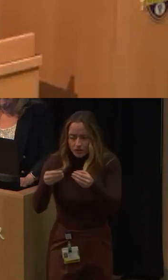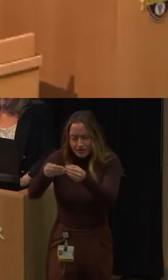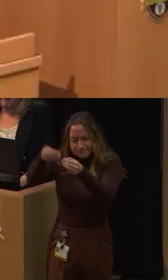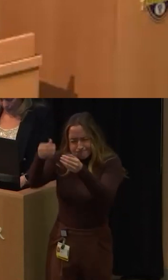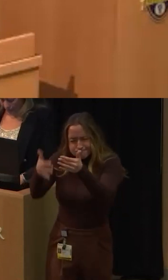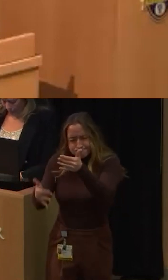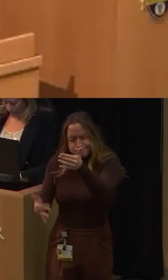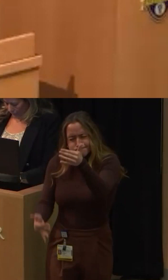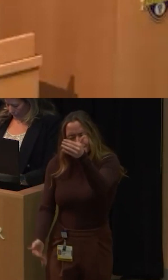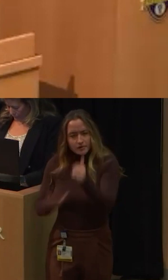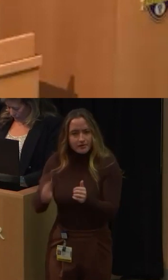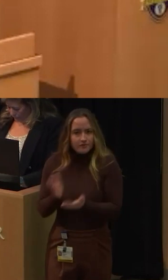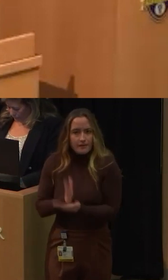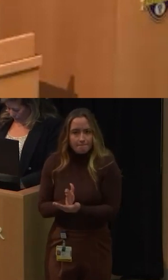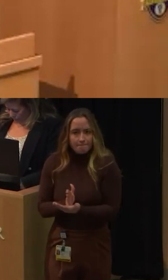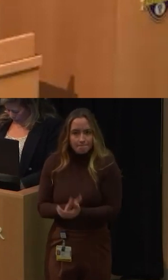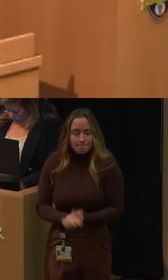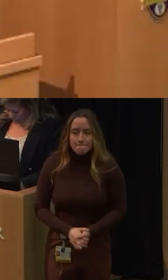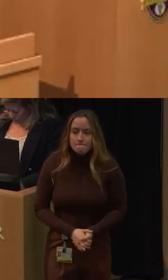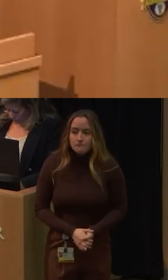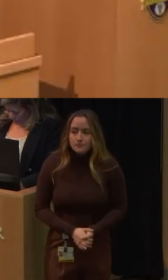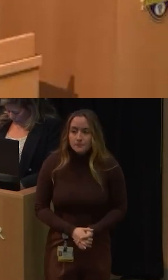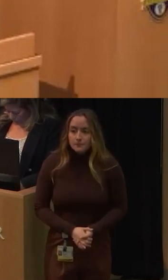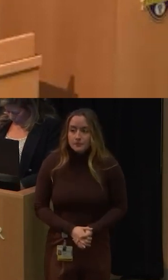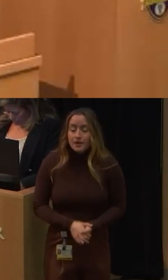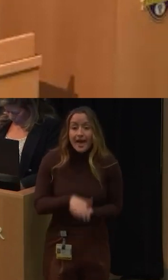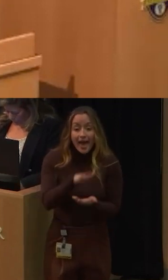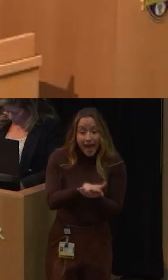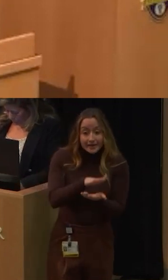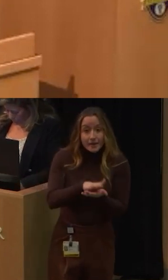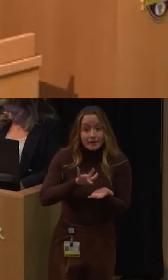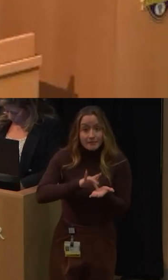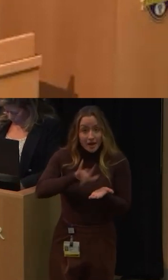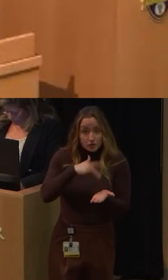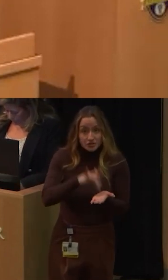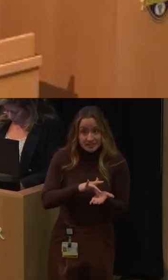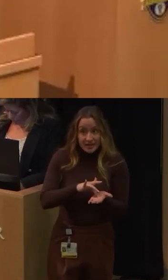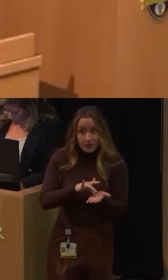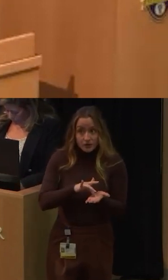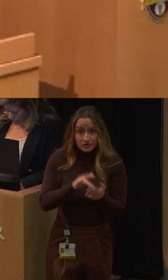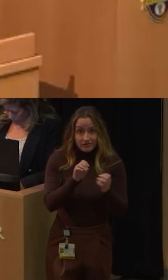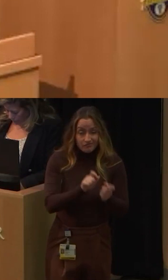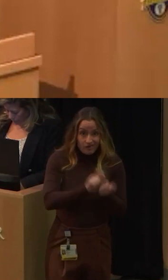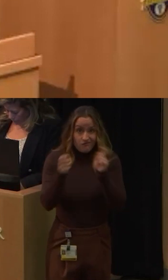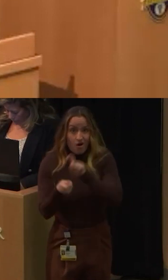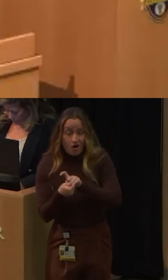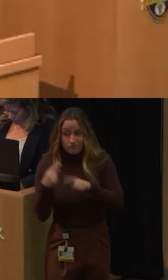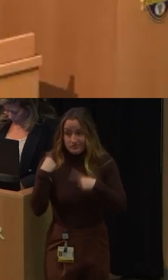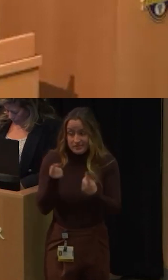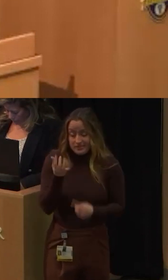that academic medical centers have evolved over the last, really, since the 1960s to where we are today,